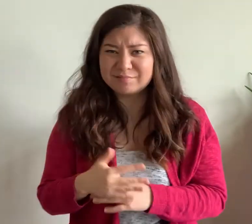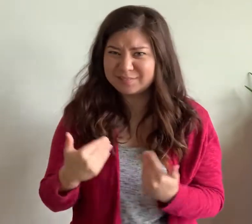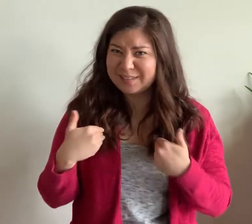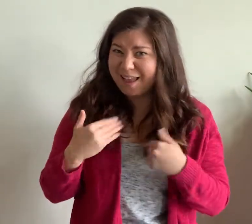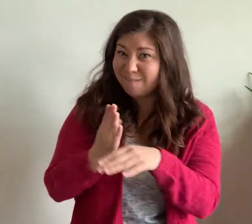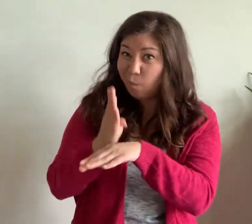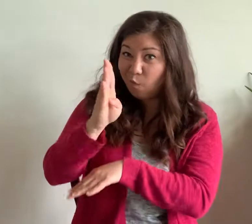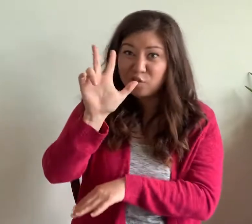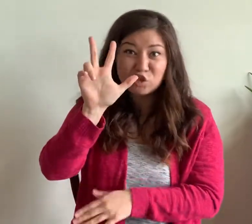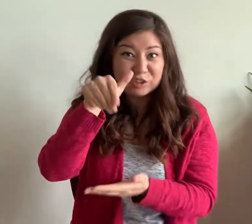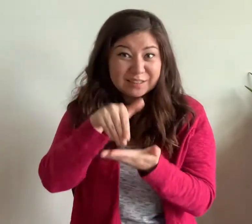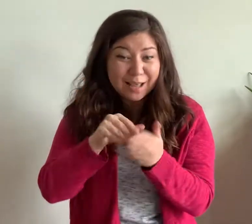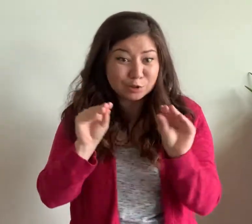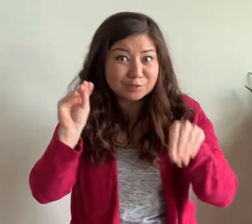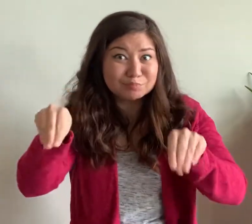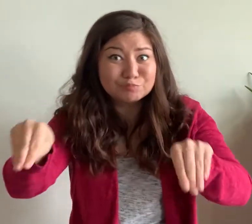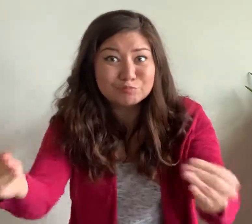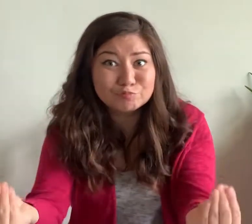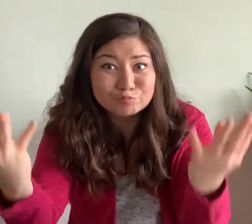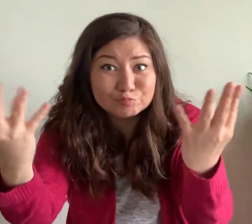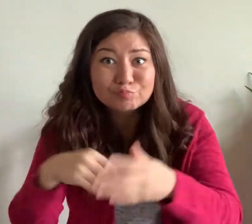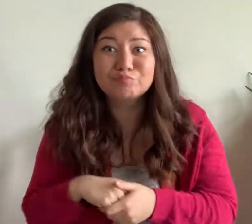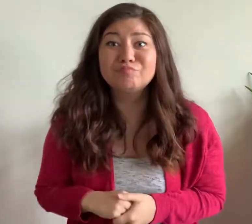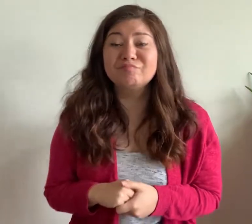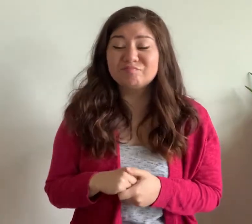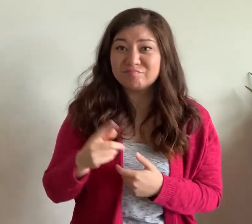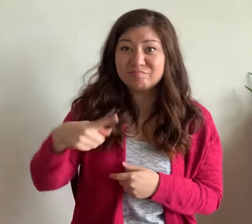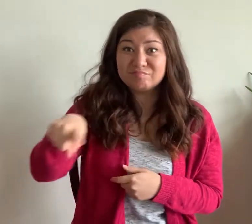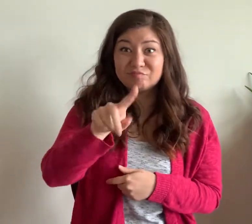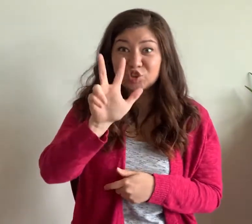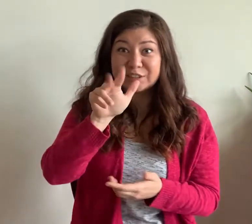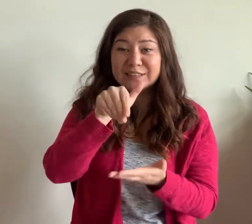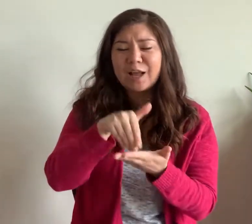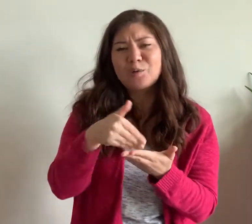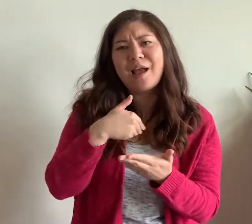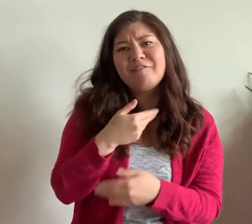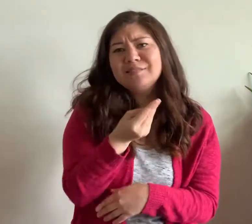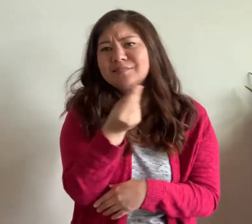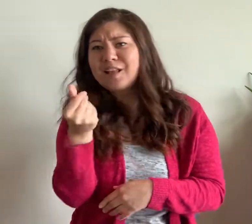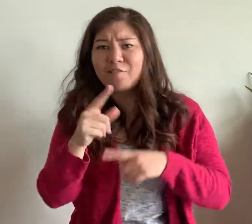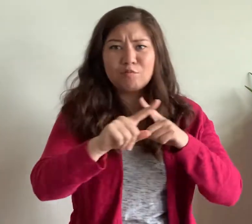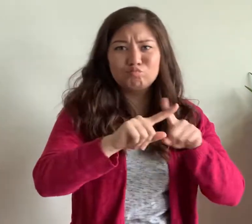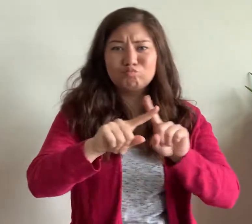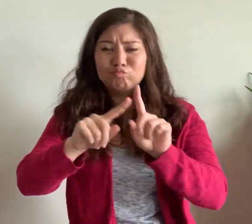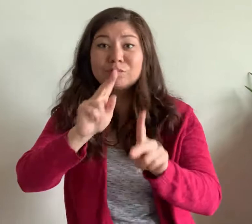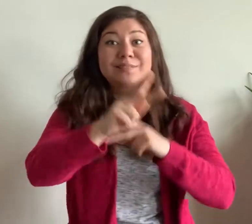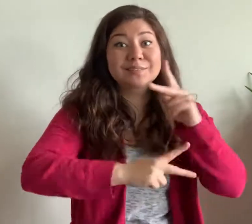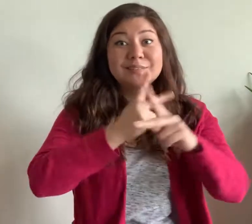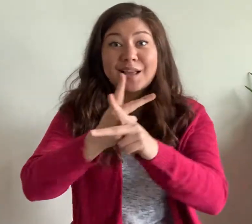Well there are over 3,000 cherry blossom trees of several different varieties.